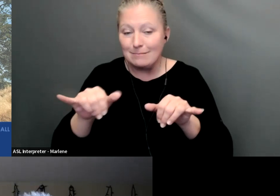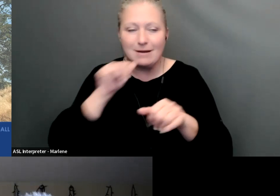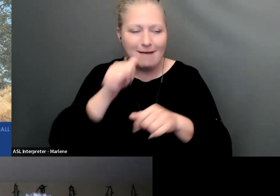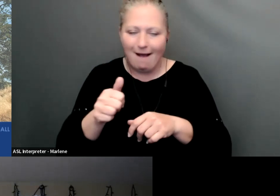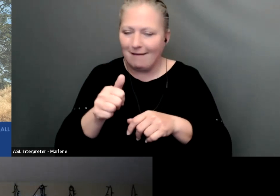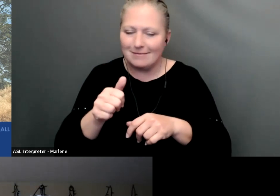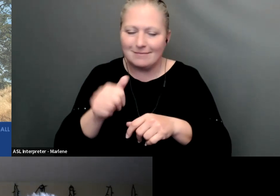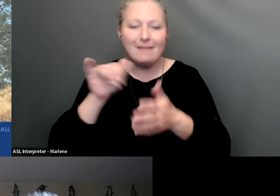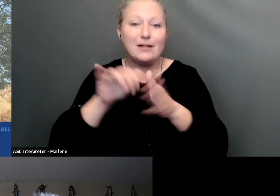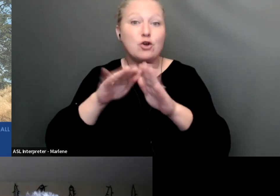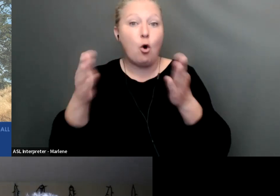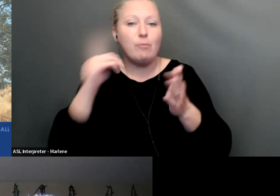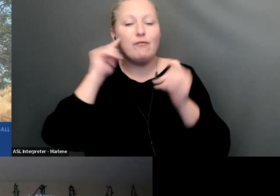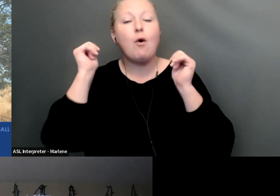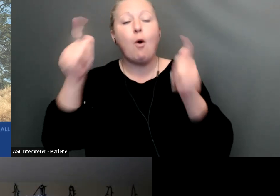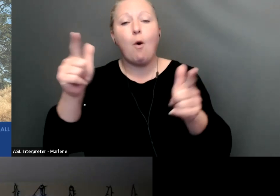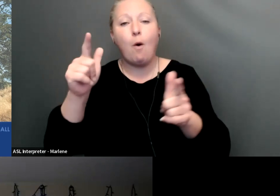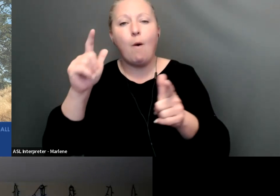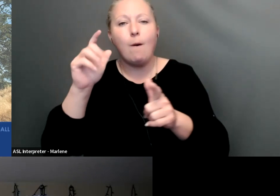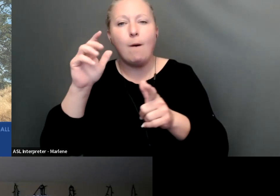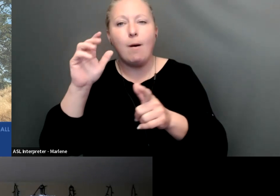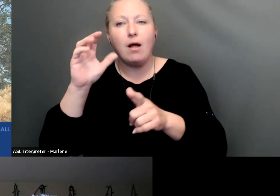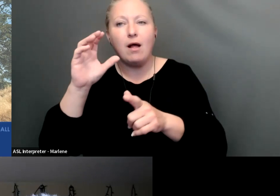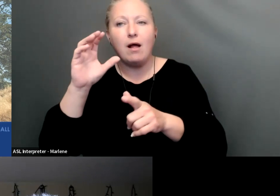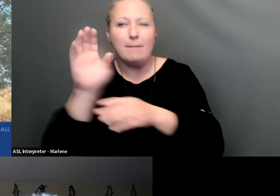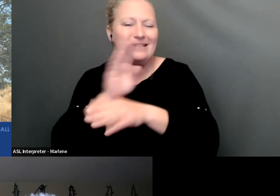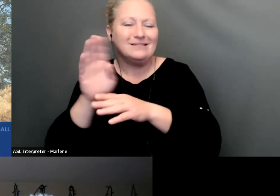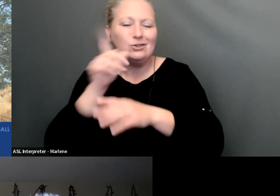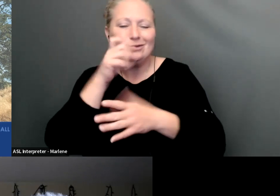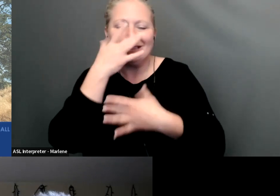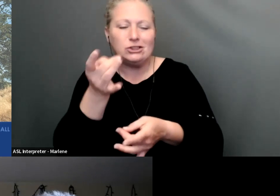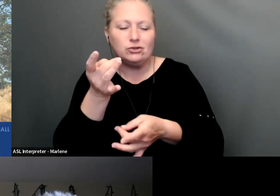that’s open to all employers who are interested. They'll of course we would like to talk to you